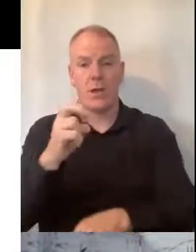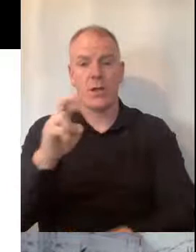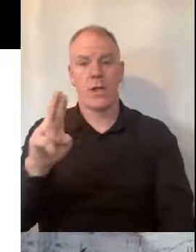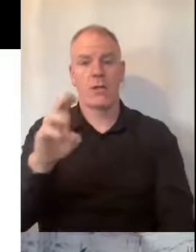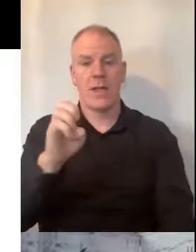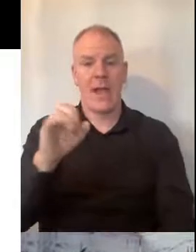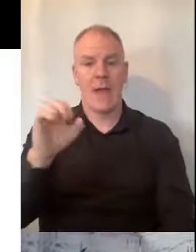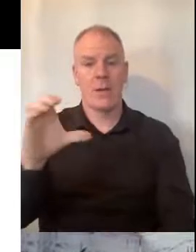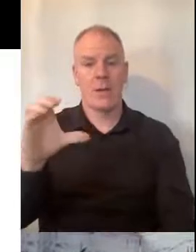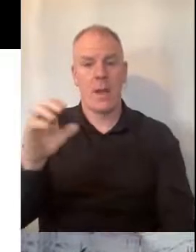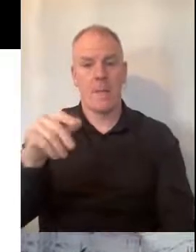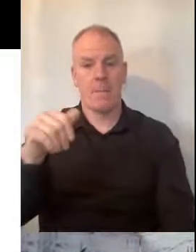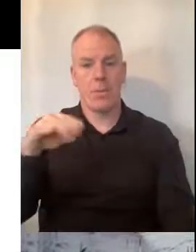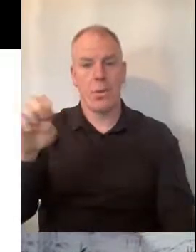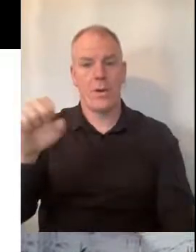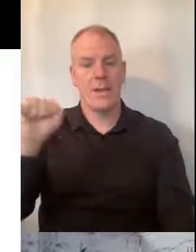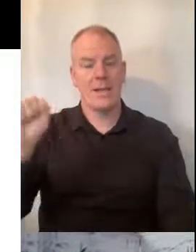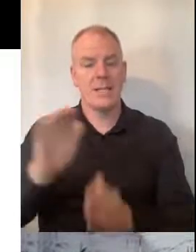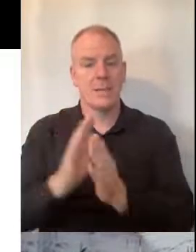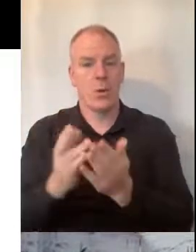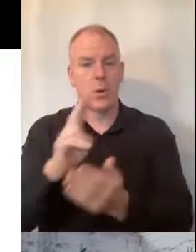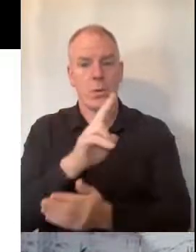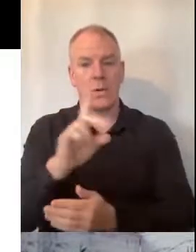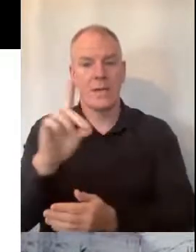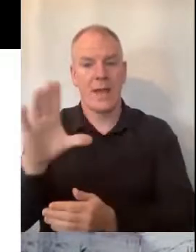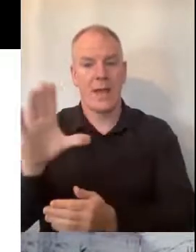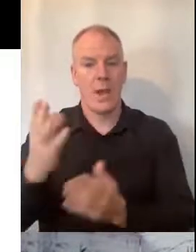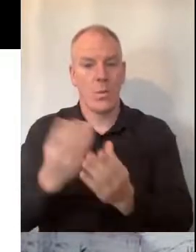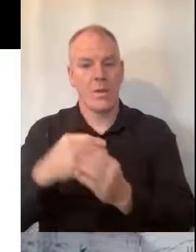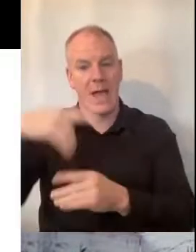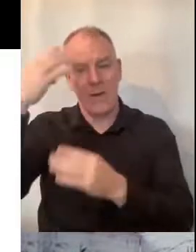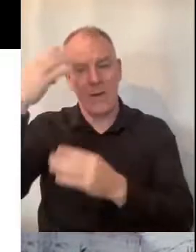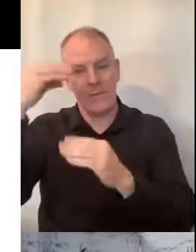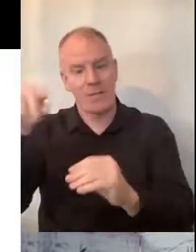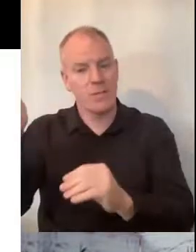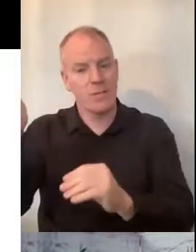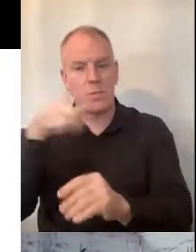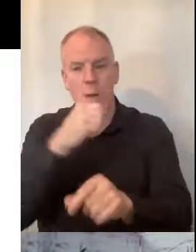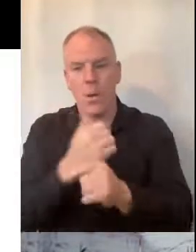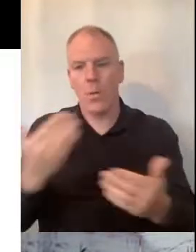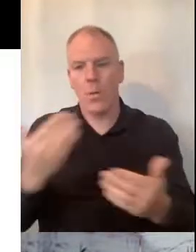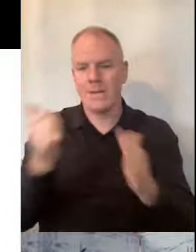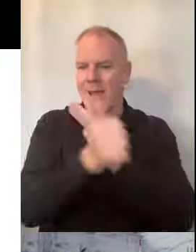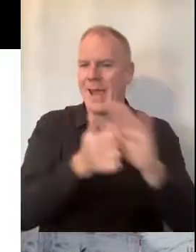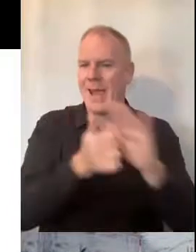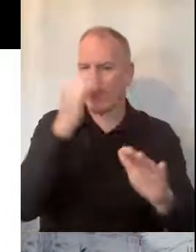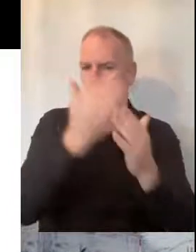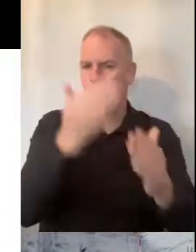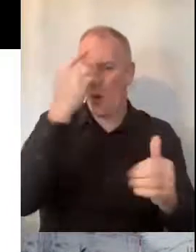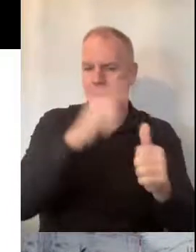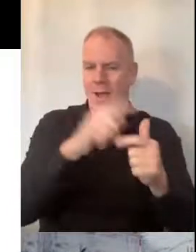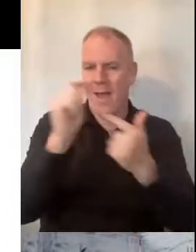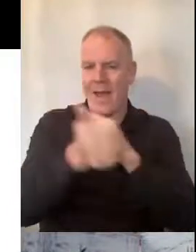America in his book udl in higher education, he talks about expert learners, expert teachers, expert systems,